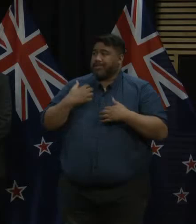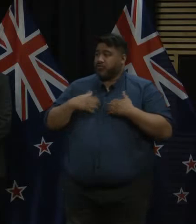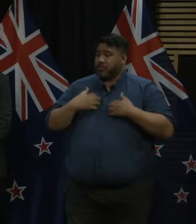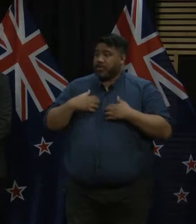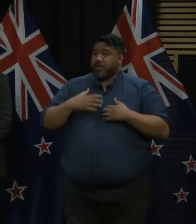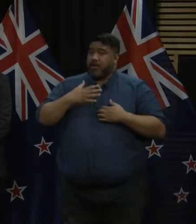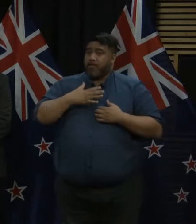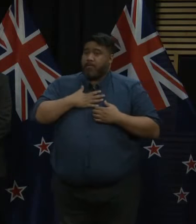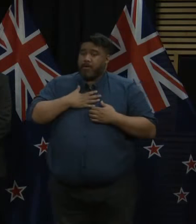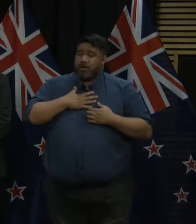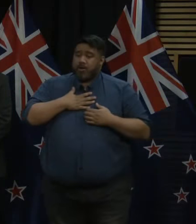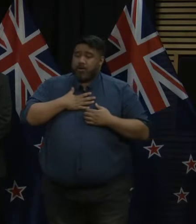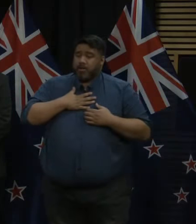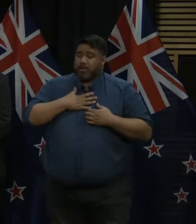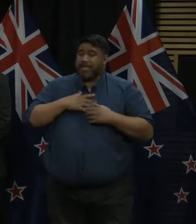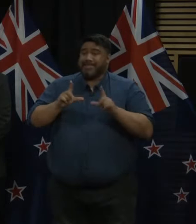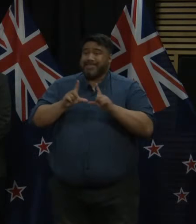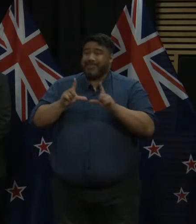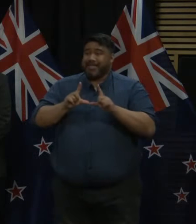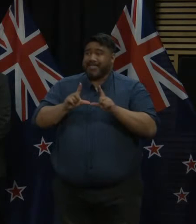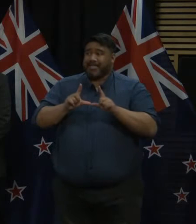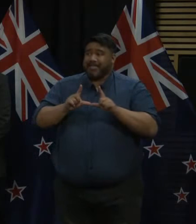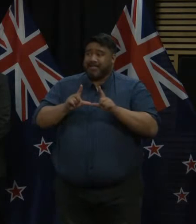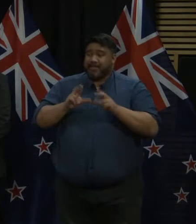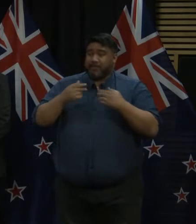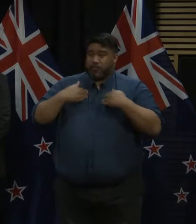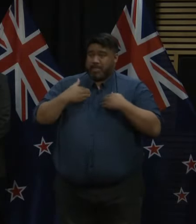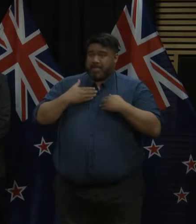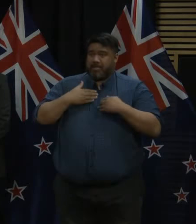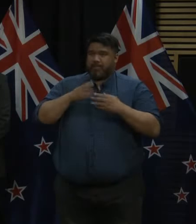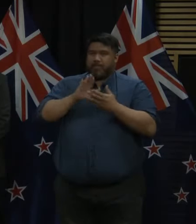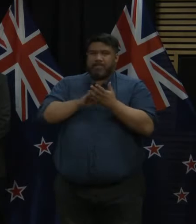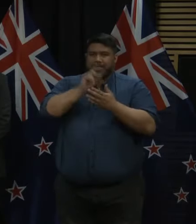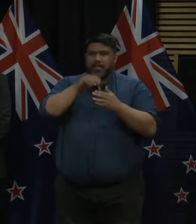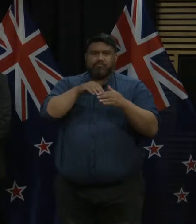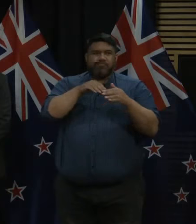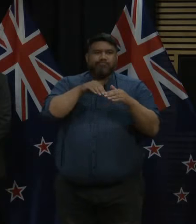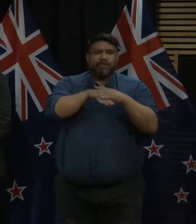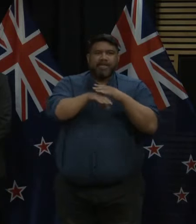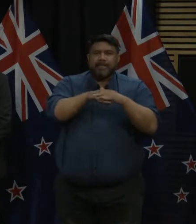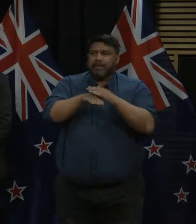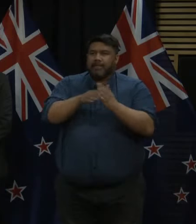information? >> It will be a checkmark and there will be a name. There will be no detail that you can actually see on my COVID record.